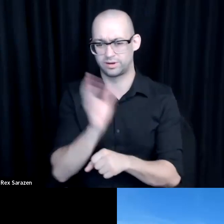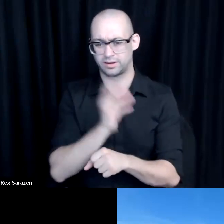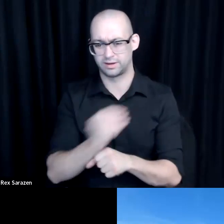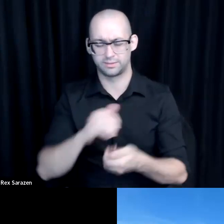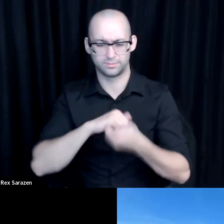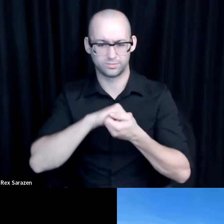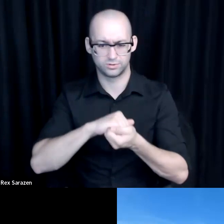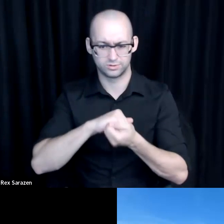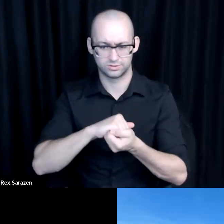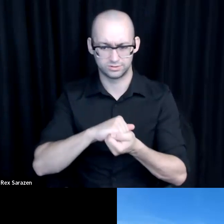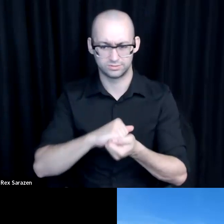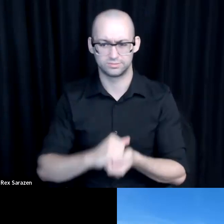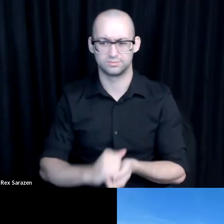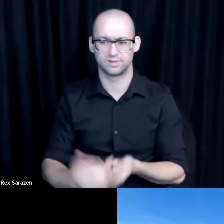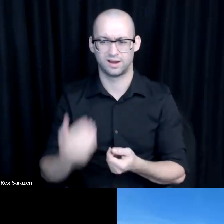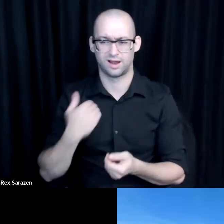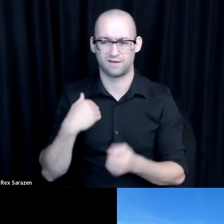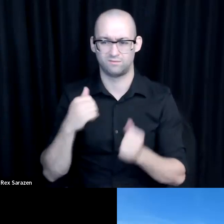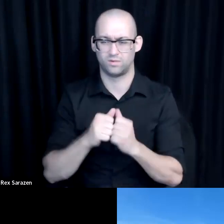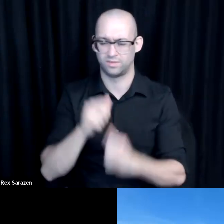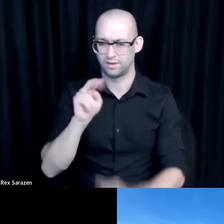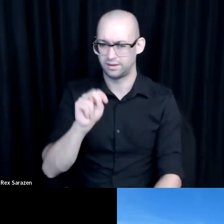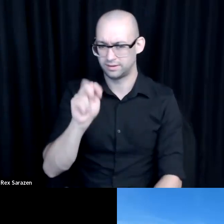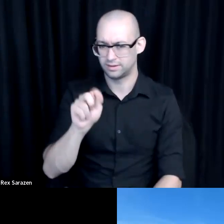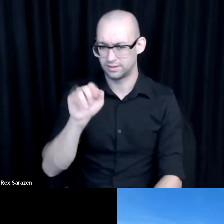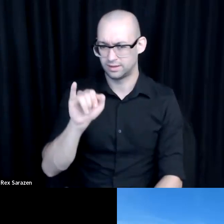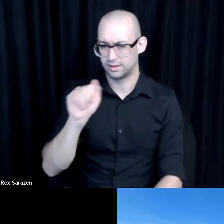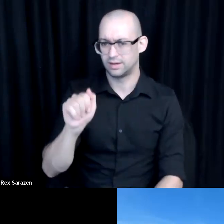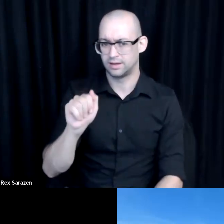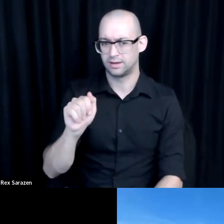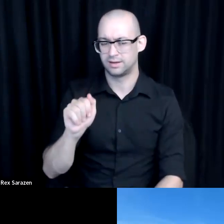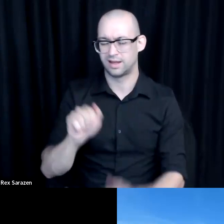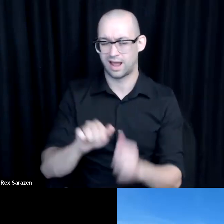you know, we have with the NTIA and how it's making a meaningful difference here in California,